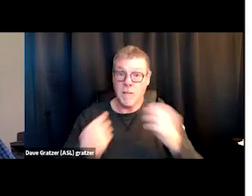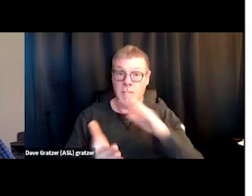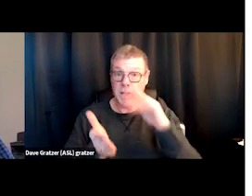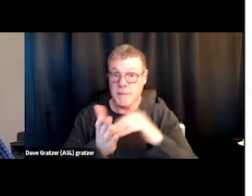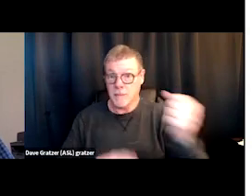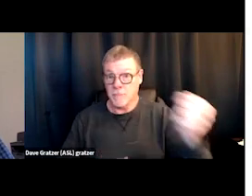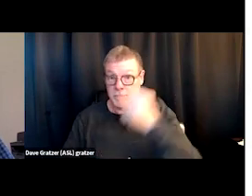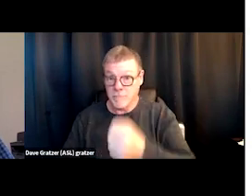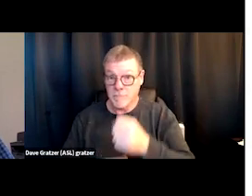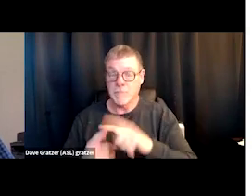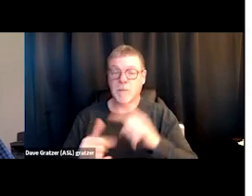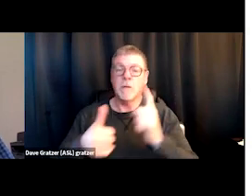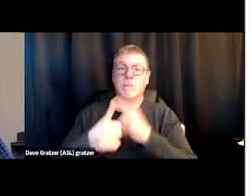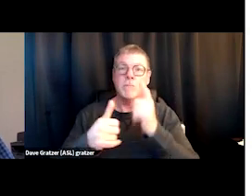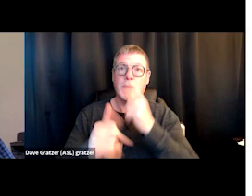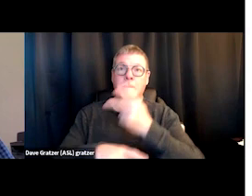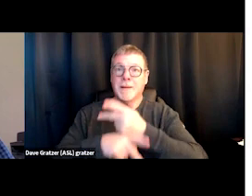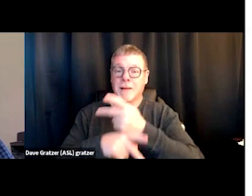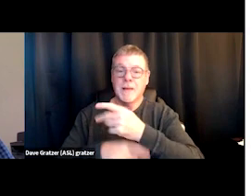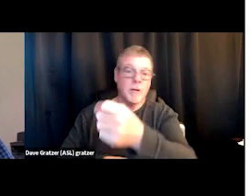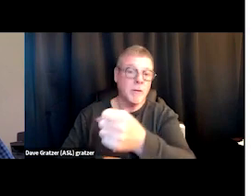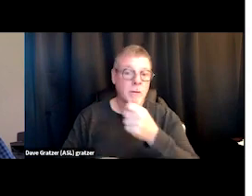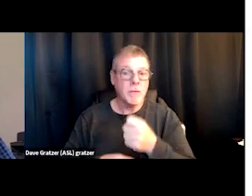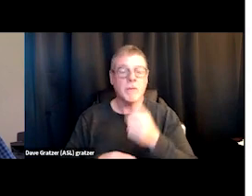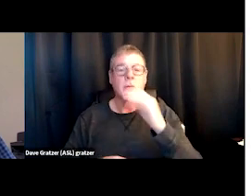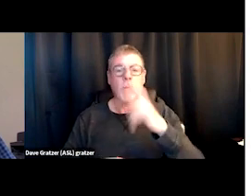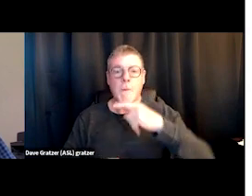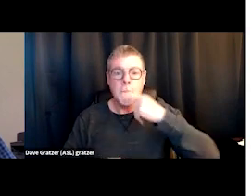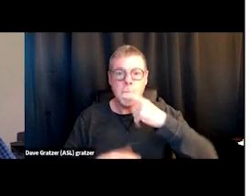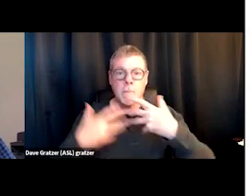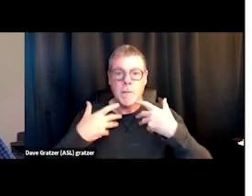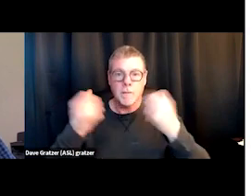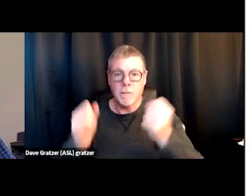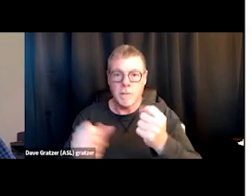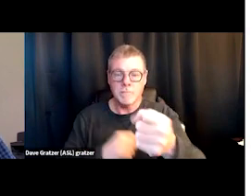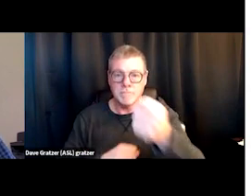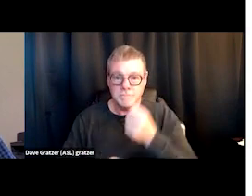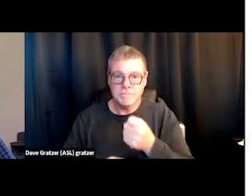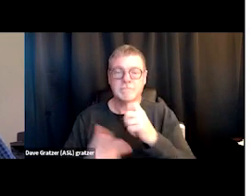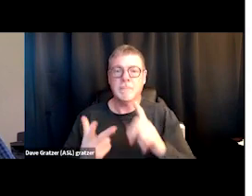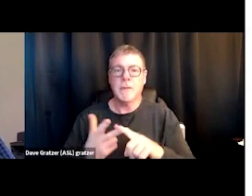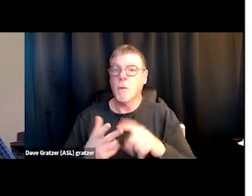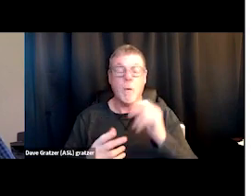or the primary care providers or public health, or even a person coming in to do haircuts